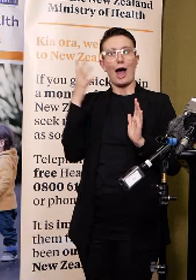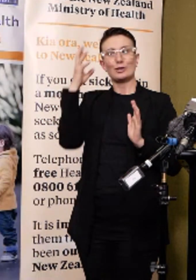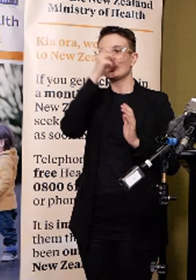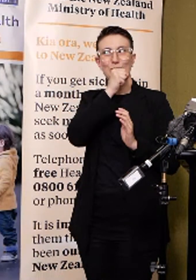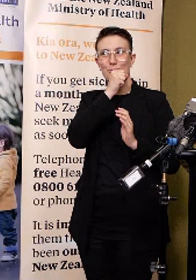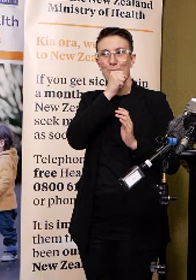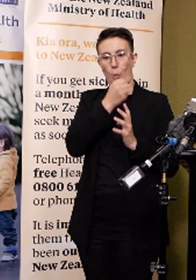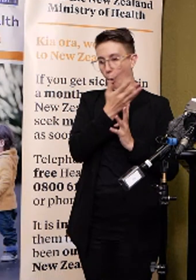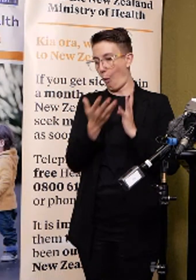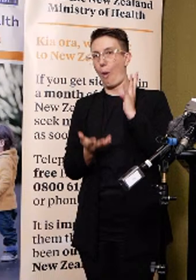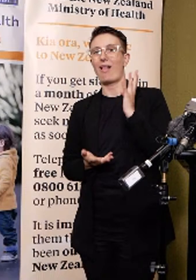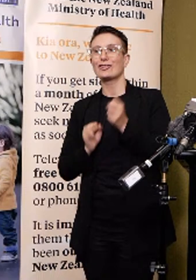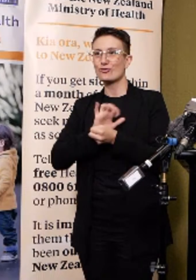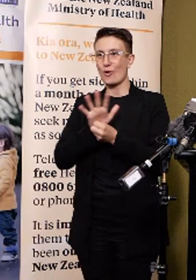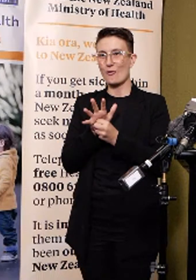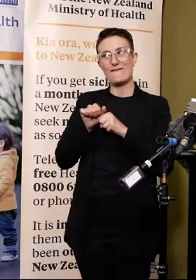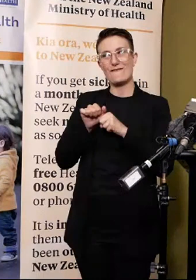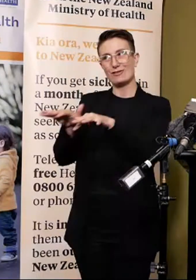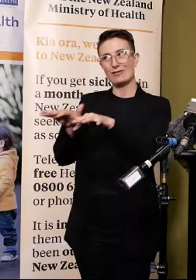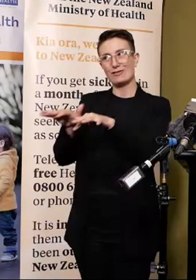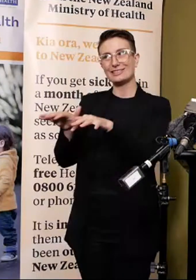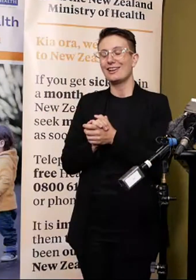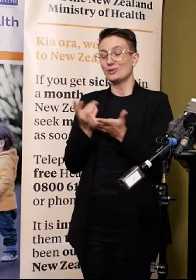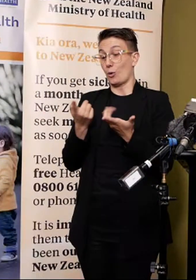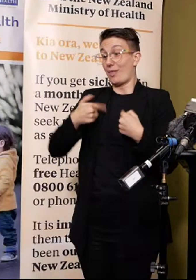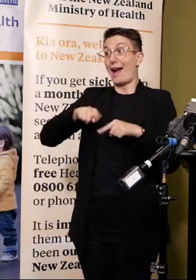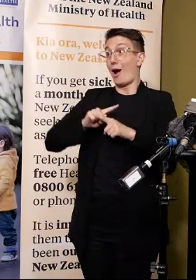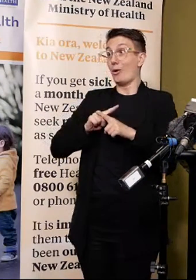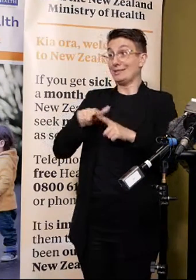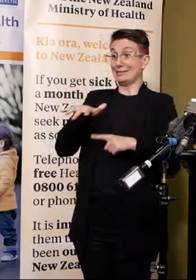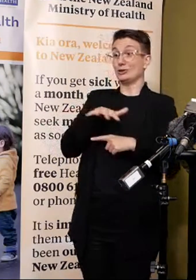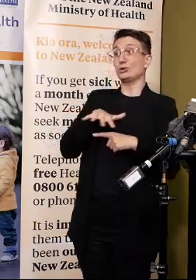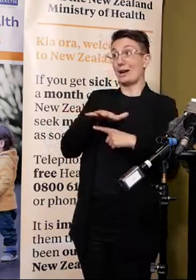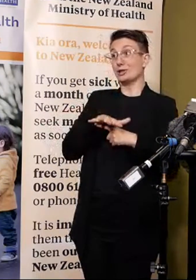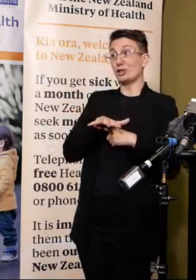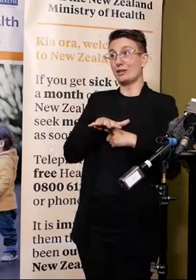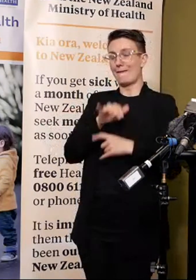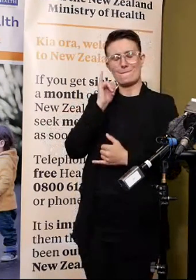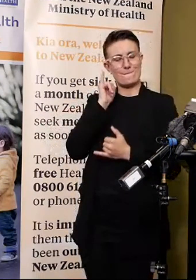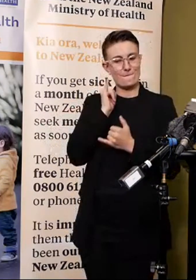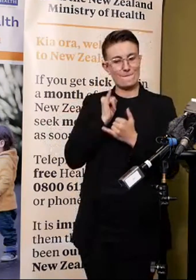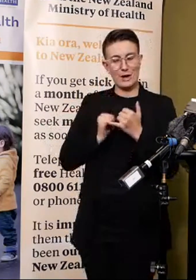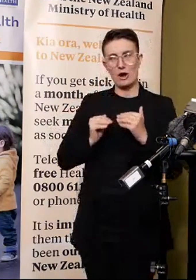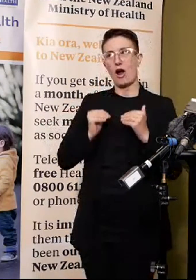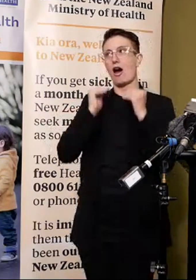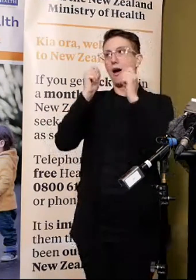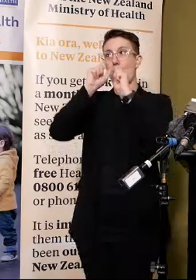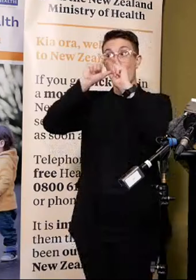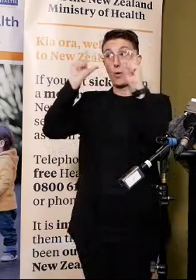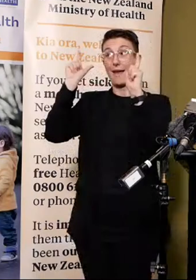there is a high level of awareness for anything that might be novel coronavirus.